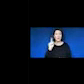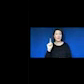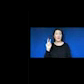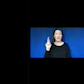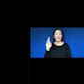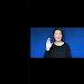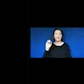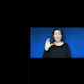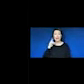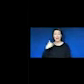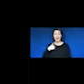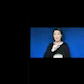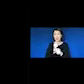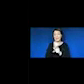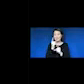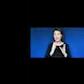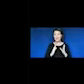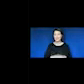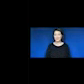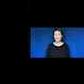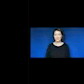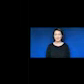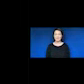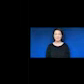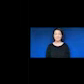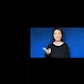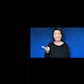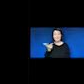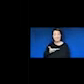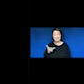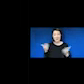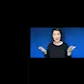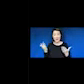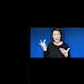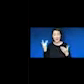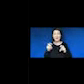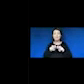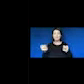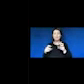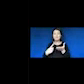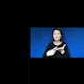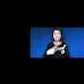We are here today to have a panel discussion on customized employment in this project.